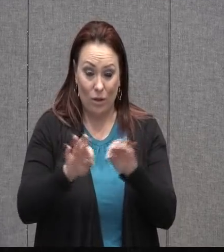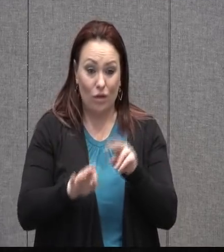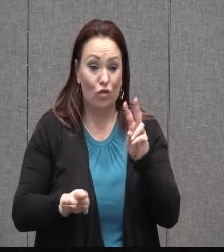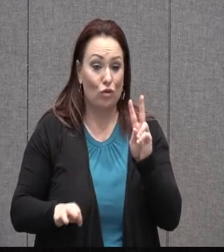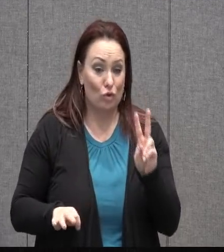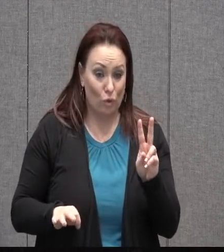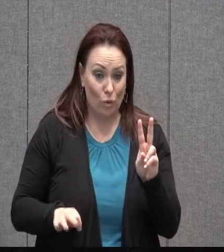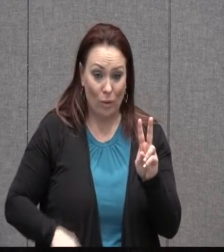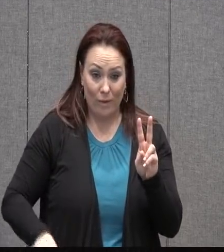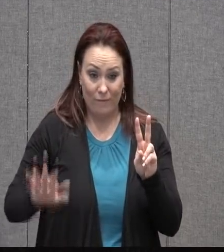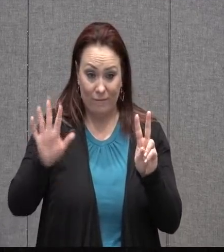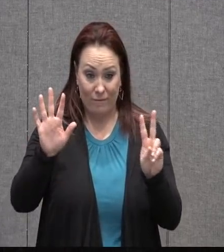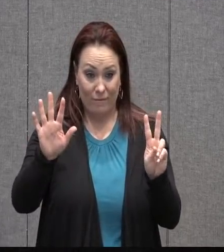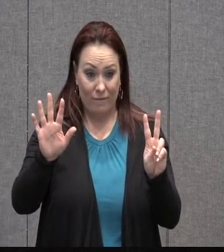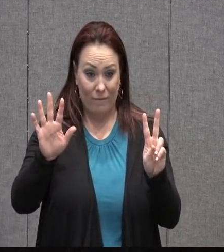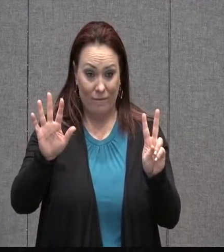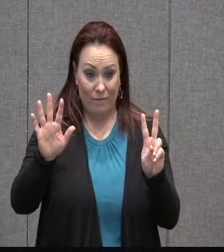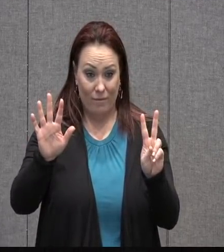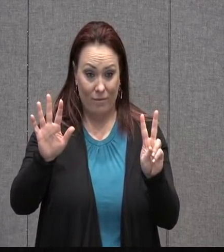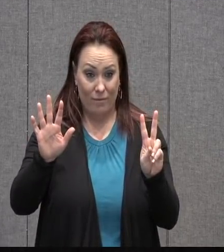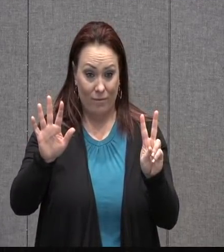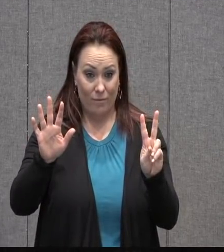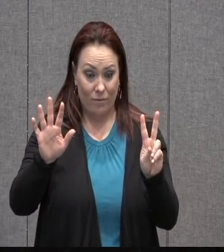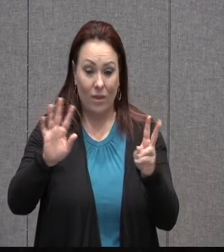So I think I'm gonna give you one,